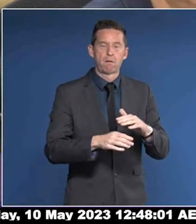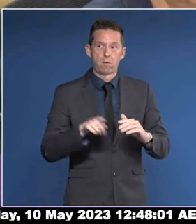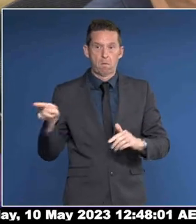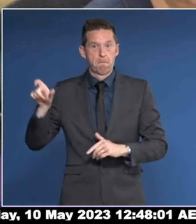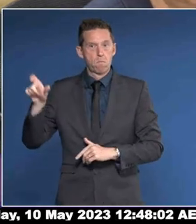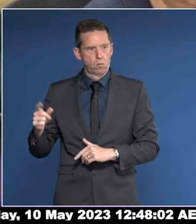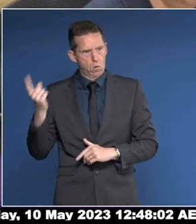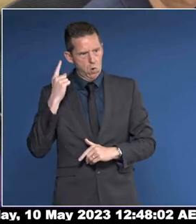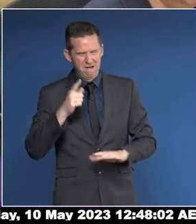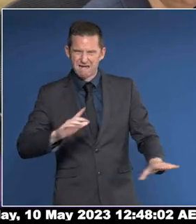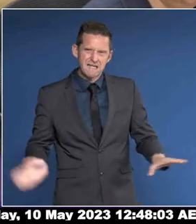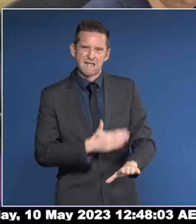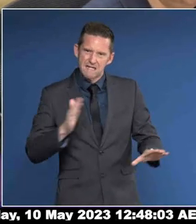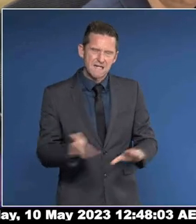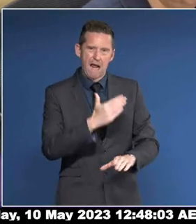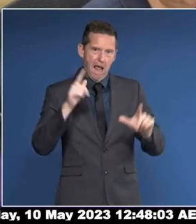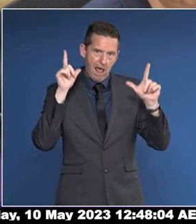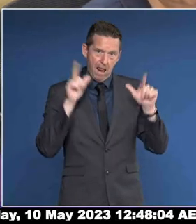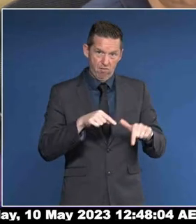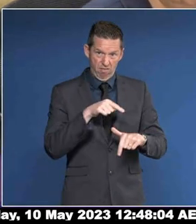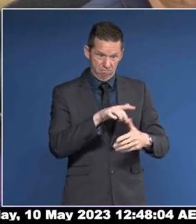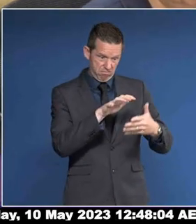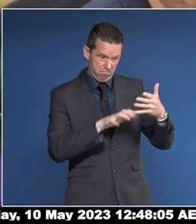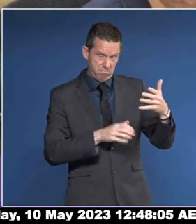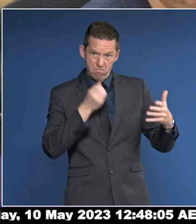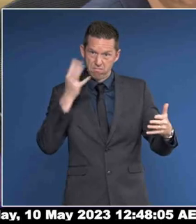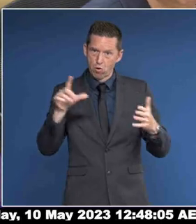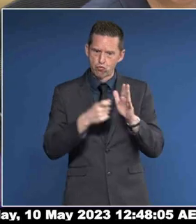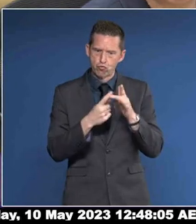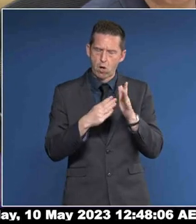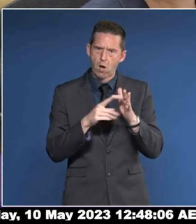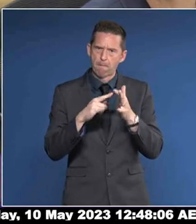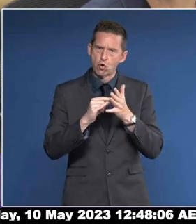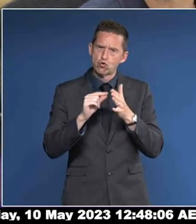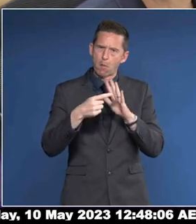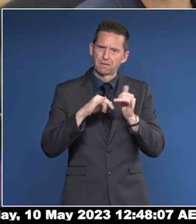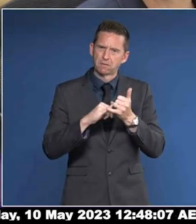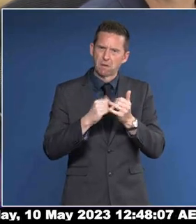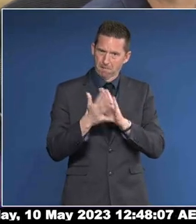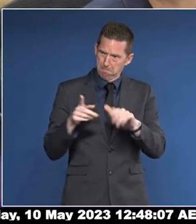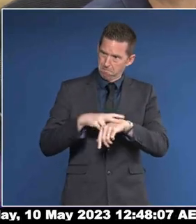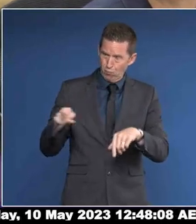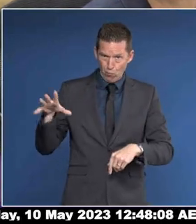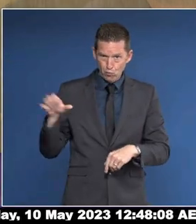That's the Crime Stoppers report. That would be enough to warrant police to go and follow that up. You agree? MR CLARK: Yes, that's what they did.